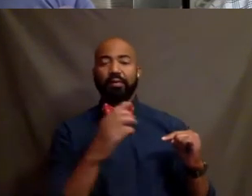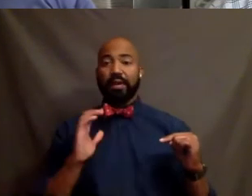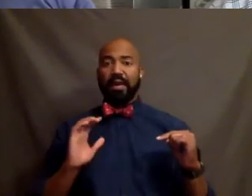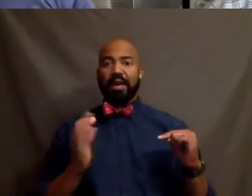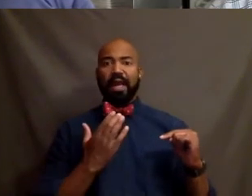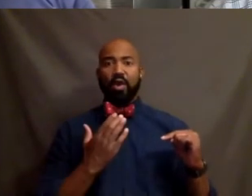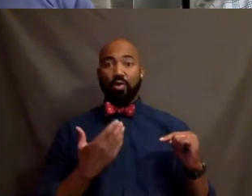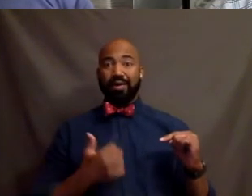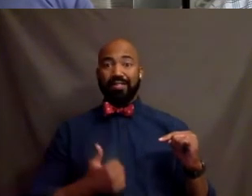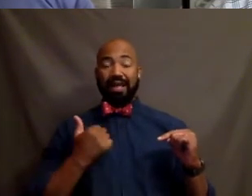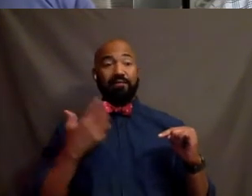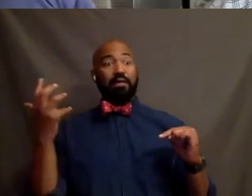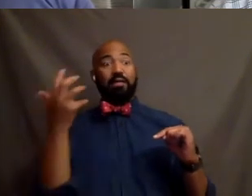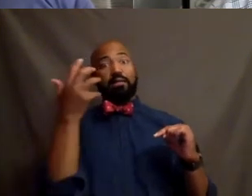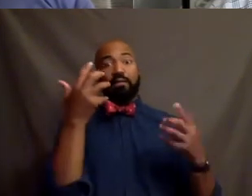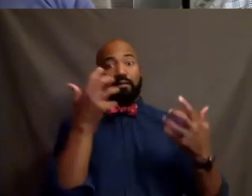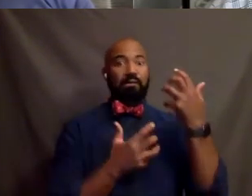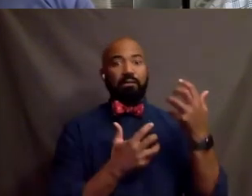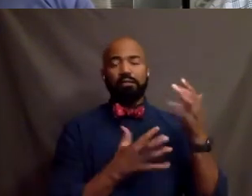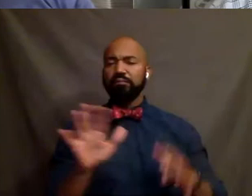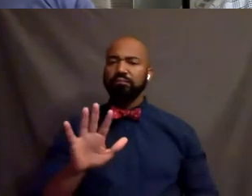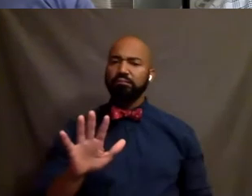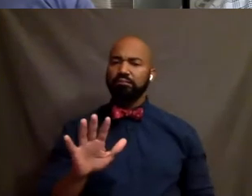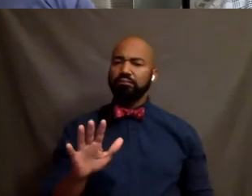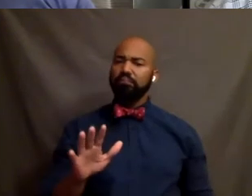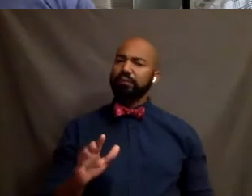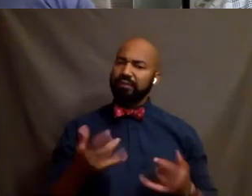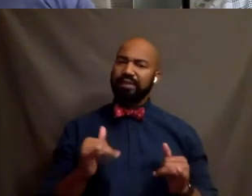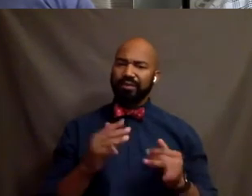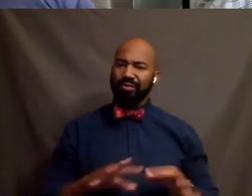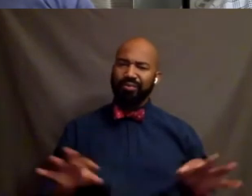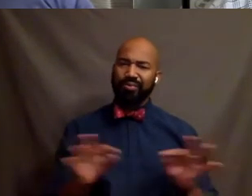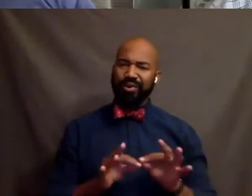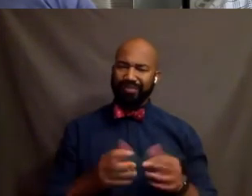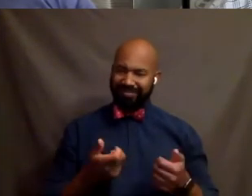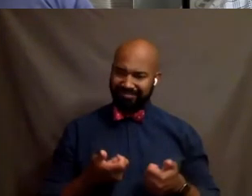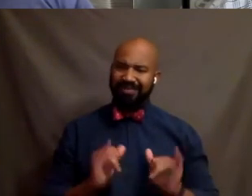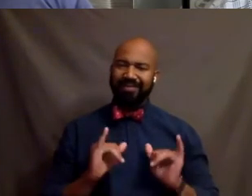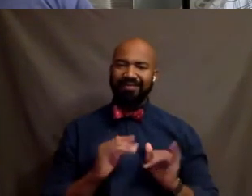So, I'm sorry to hear that and I'm very glad that you're here tonight to hear something different, I hope.